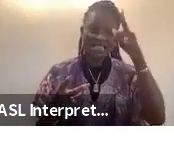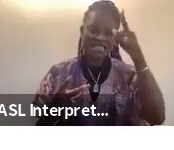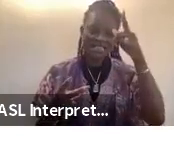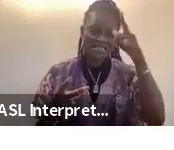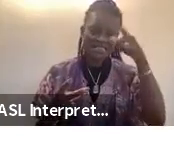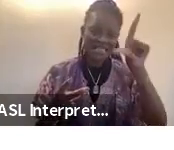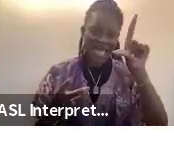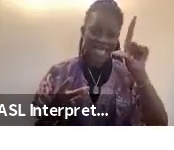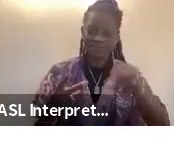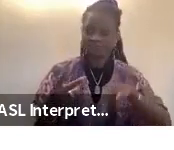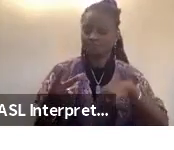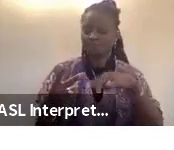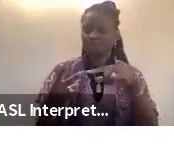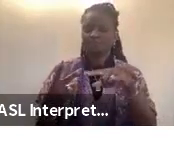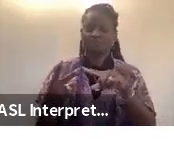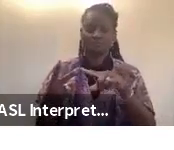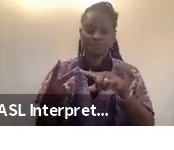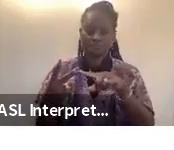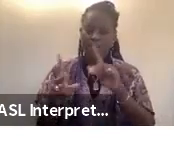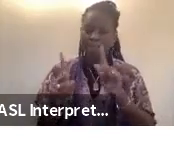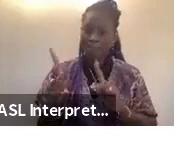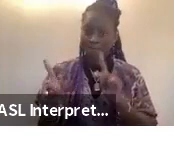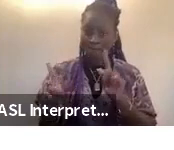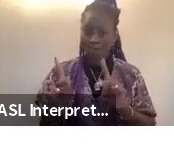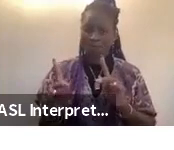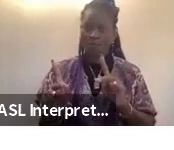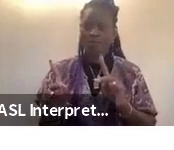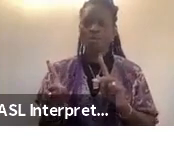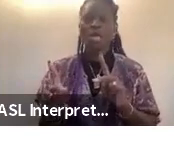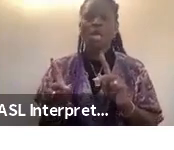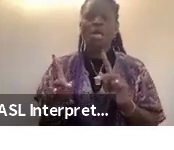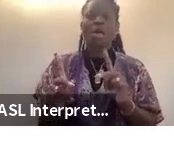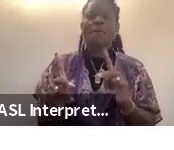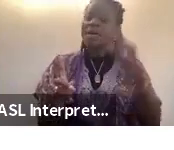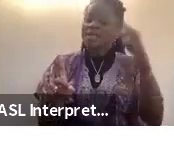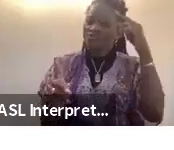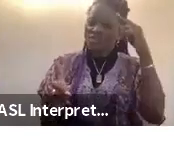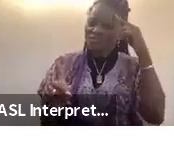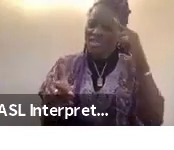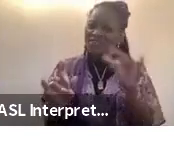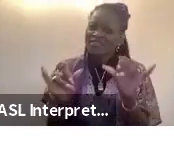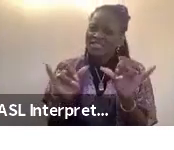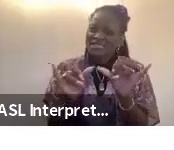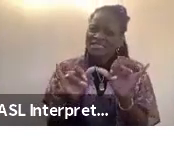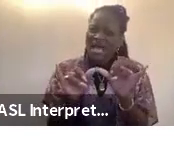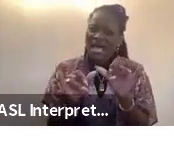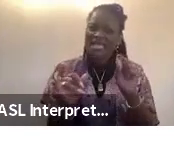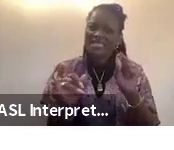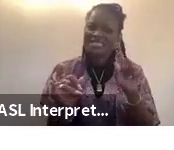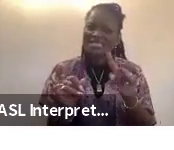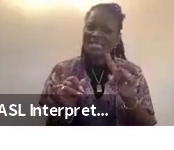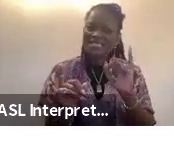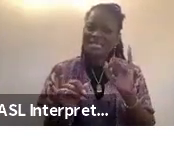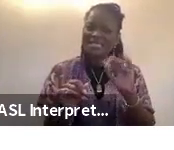But if we take into account the size of these different populations in our community and look at the rate of cases